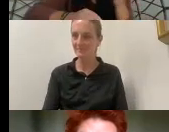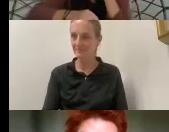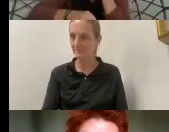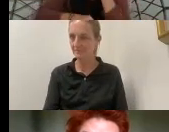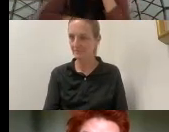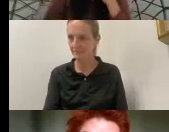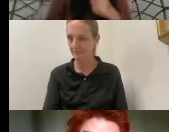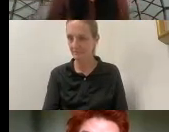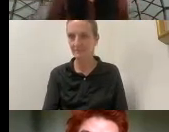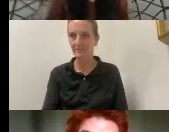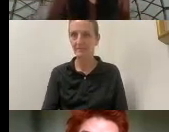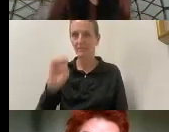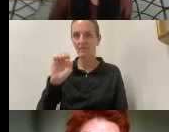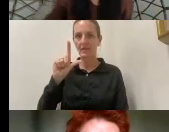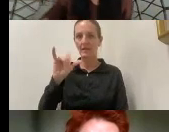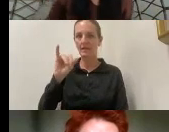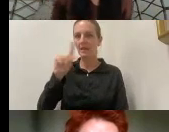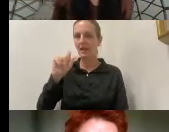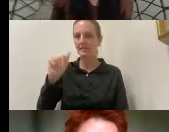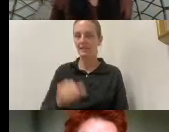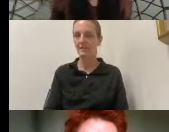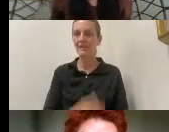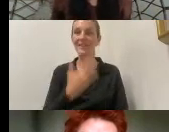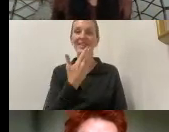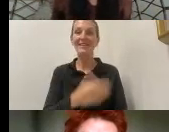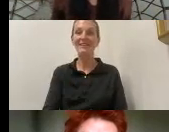Kwikws/Elizabeth (Eliza) Peters: Thank you, Hillary.